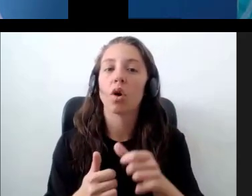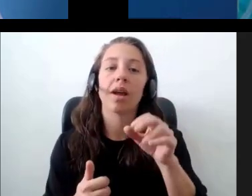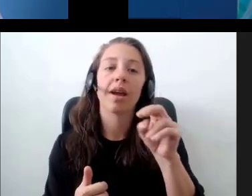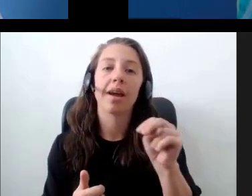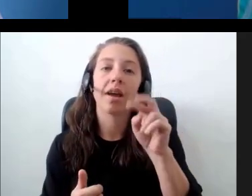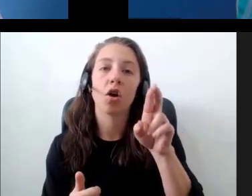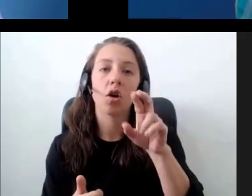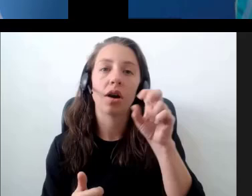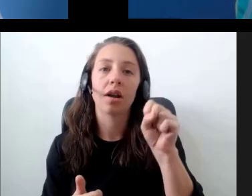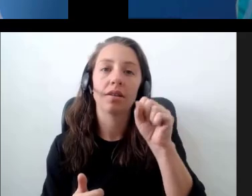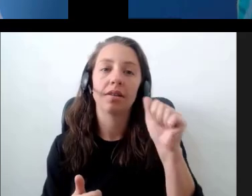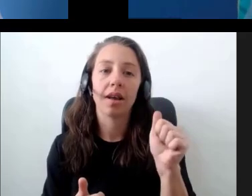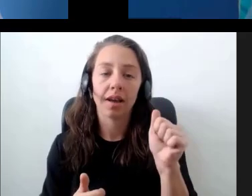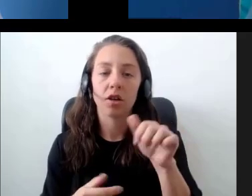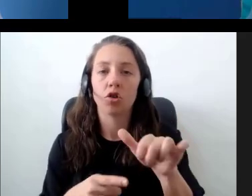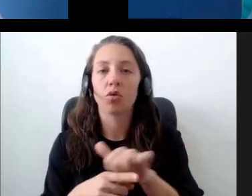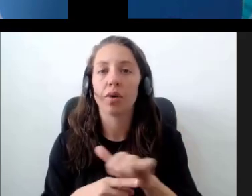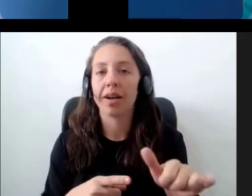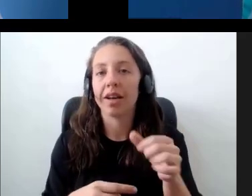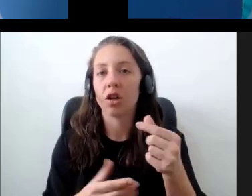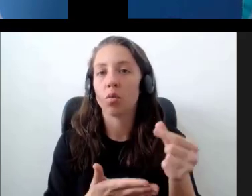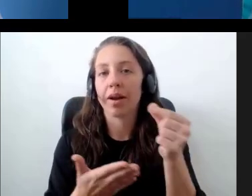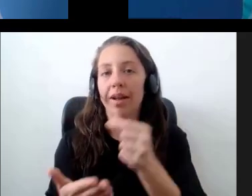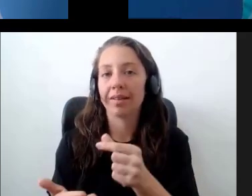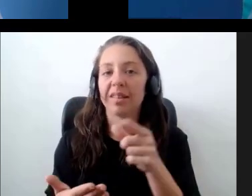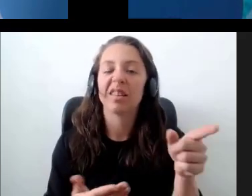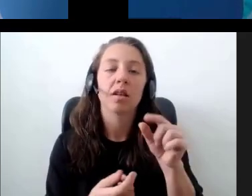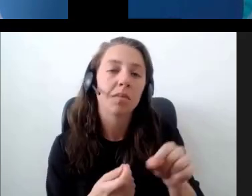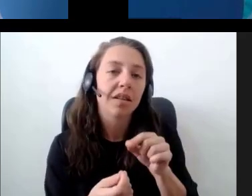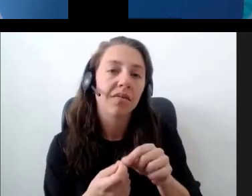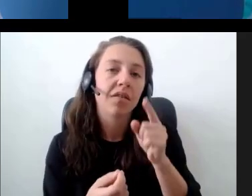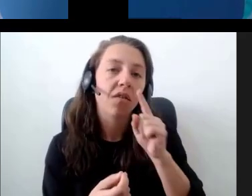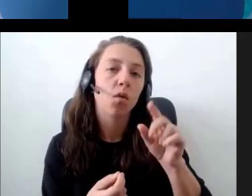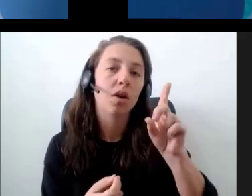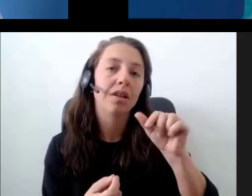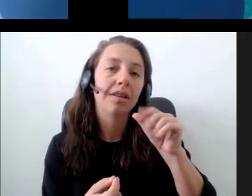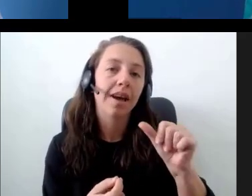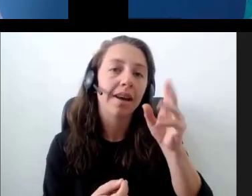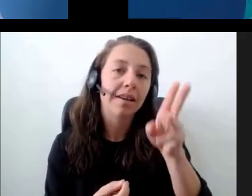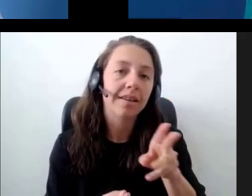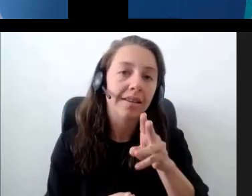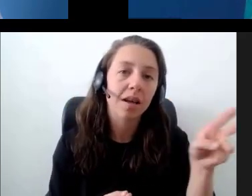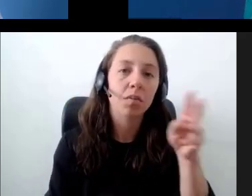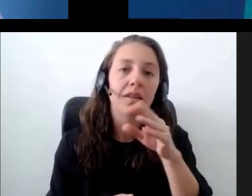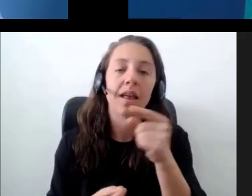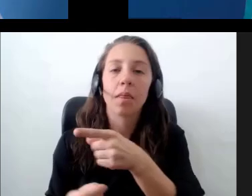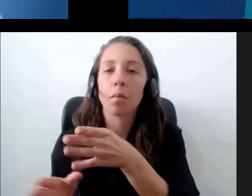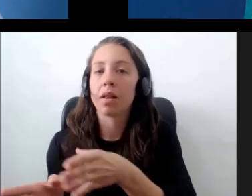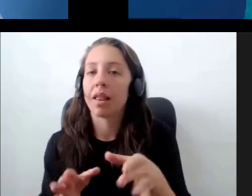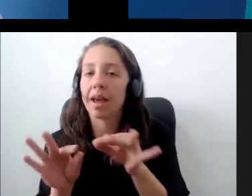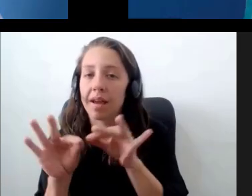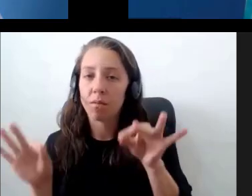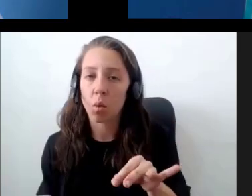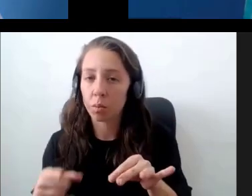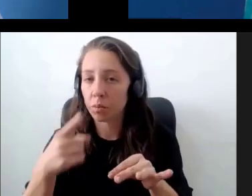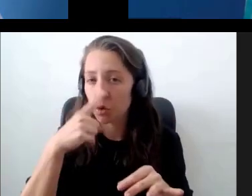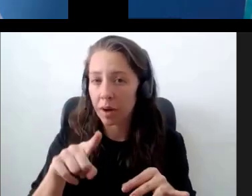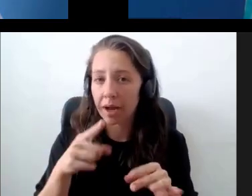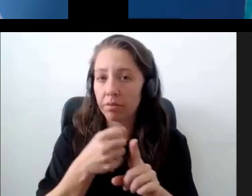and the PHS 398 research training program plan form. Can you tell us about those changes in the training grant applications?